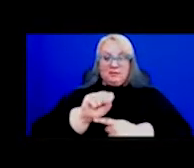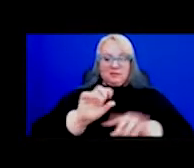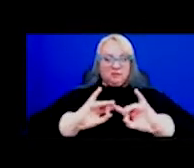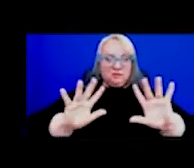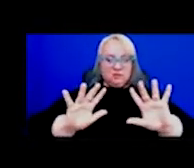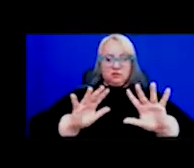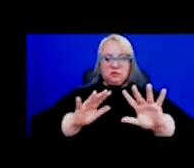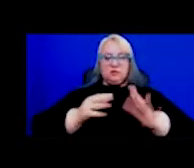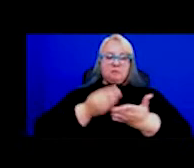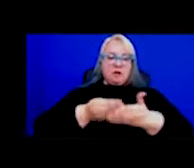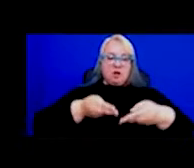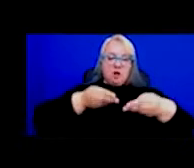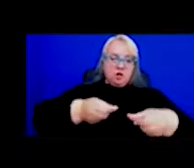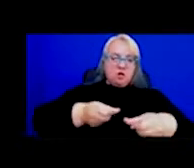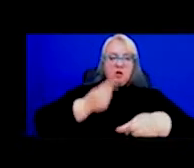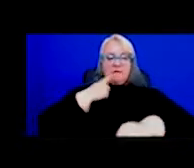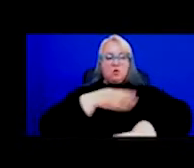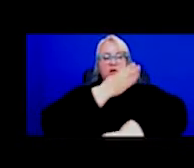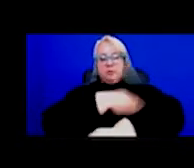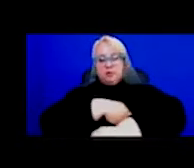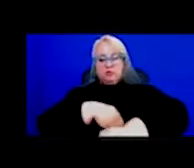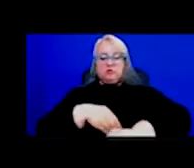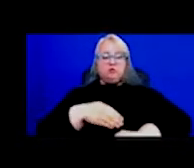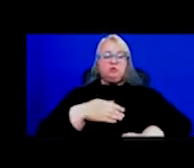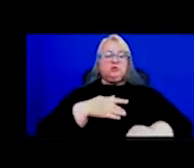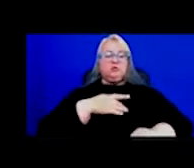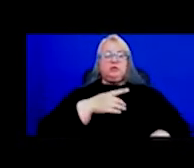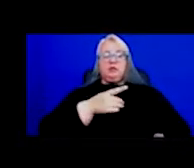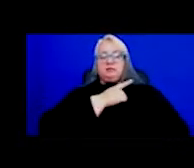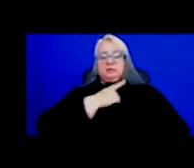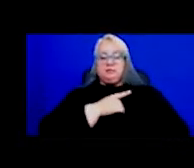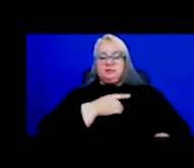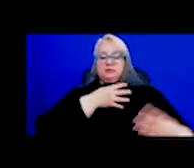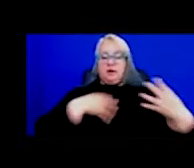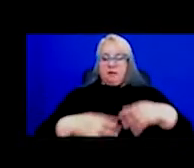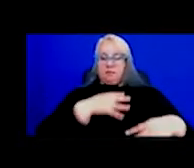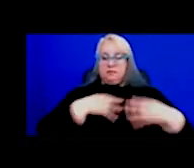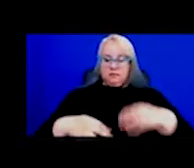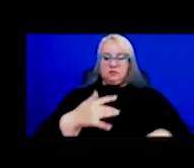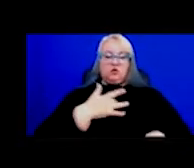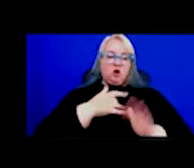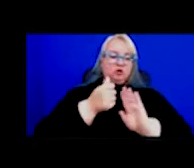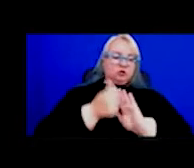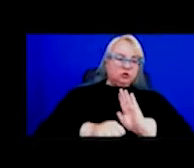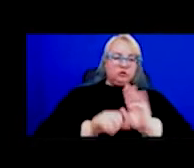on amputations and dialysis and heart surgery then from that second sister's perspective,